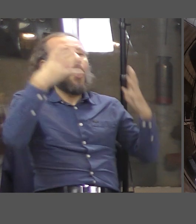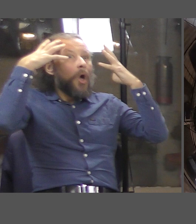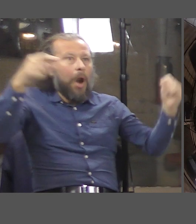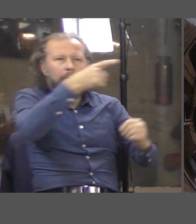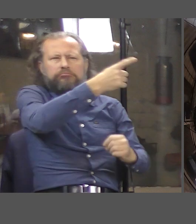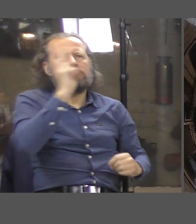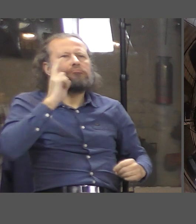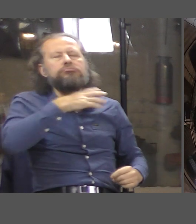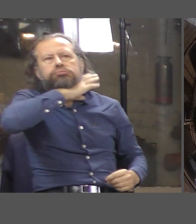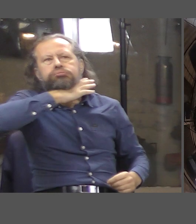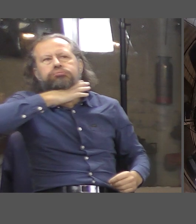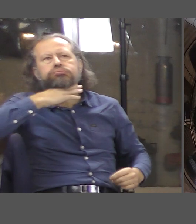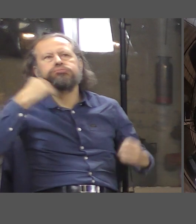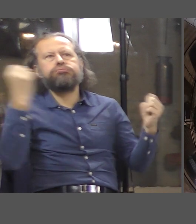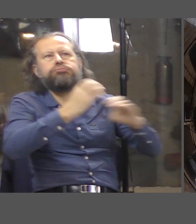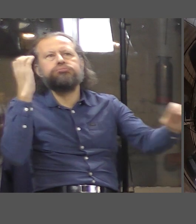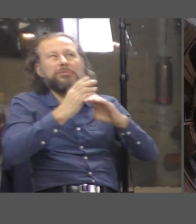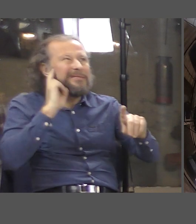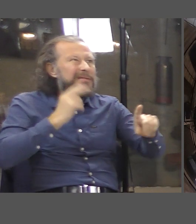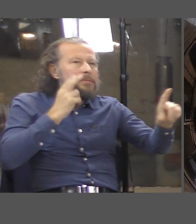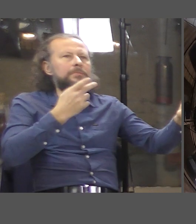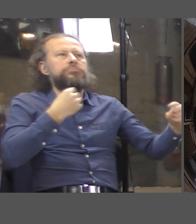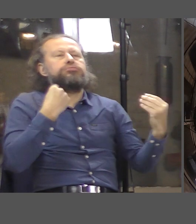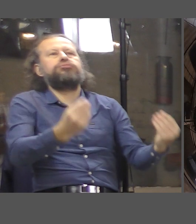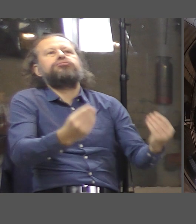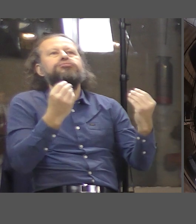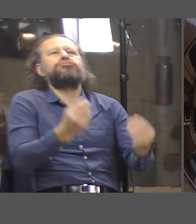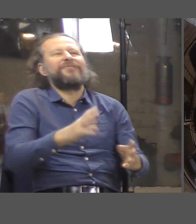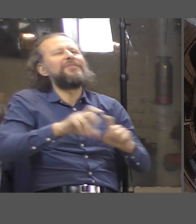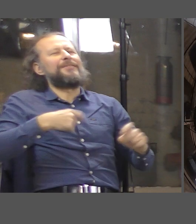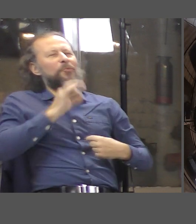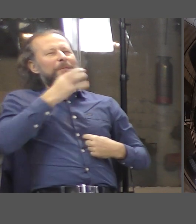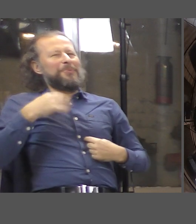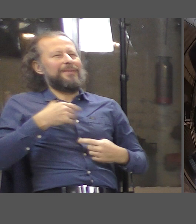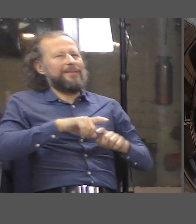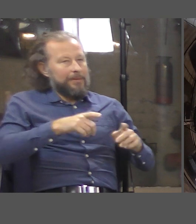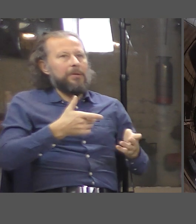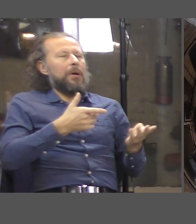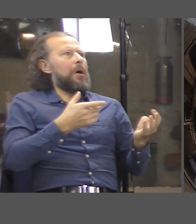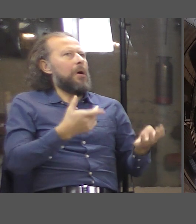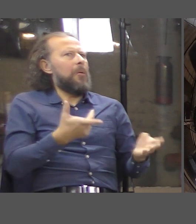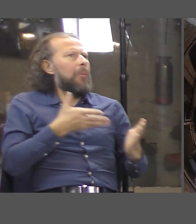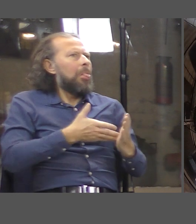In the Netherlands, a lot of deaf people work as lorry drivers,